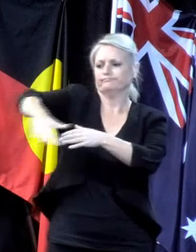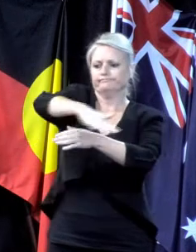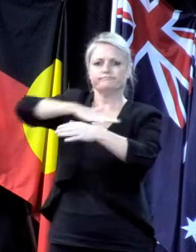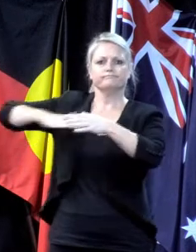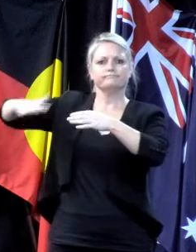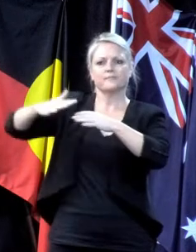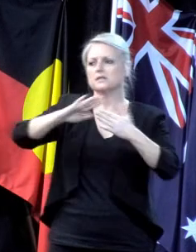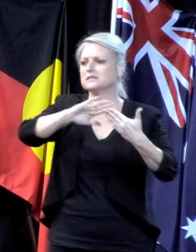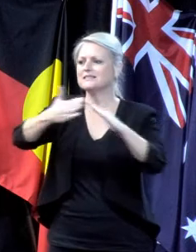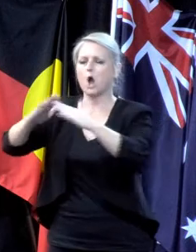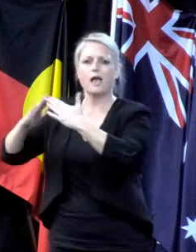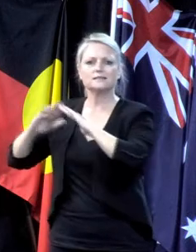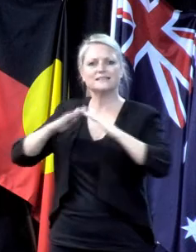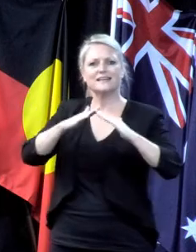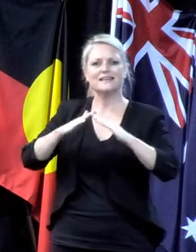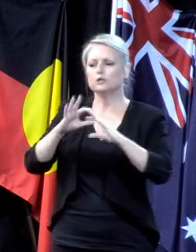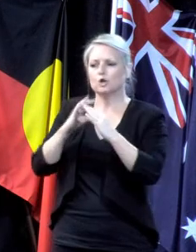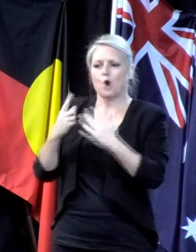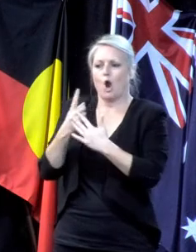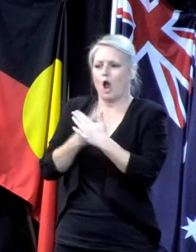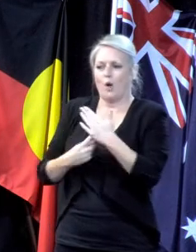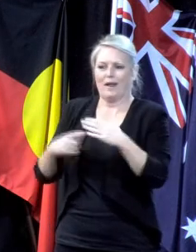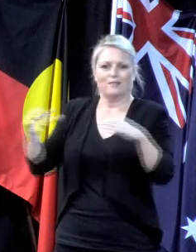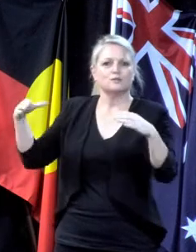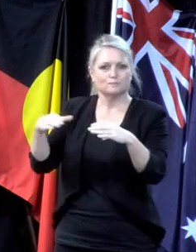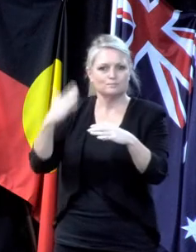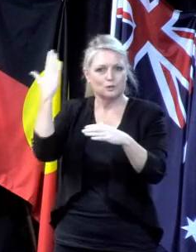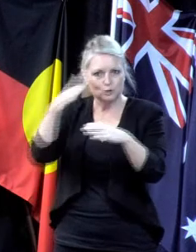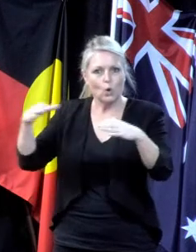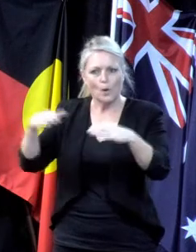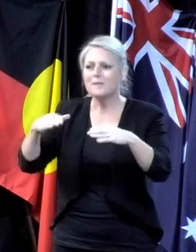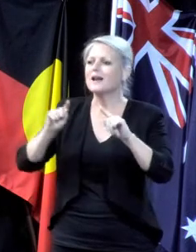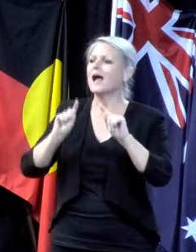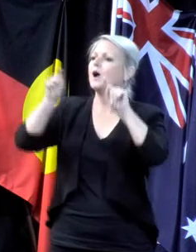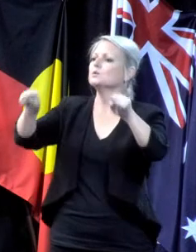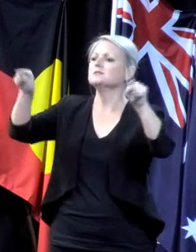with disability and our society or our local community is changing.